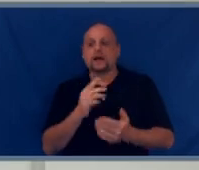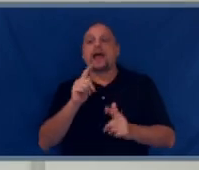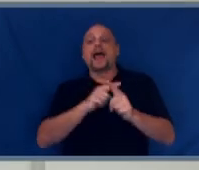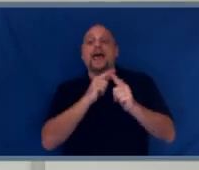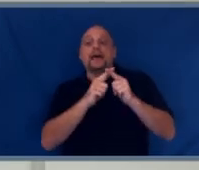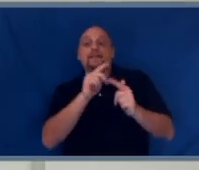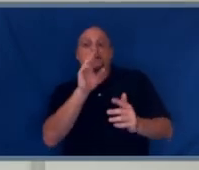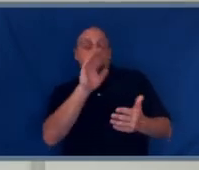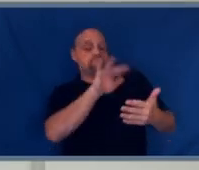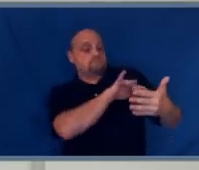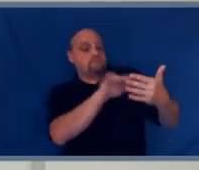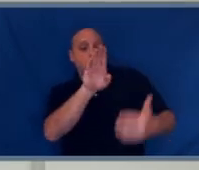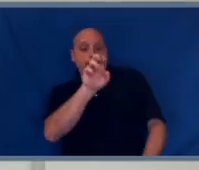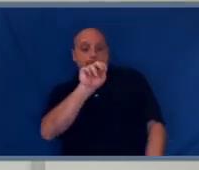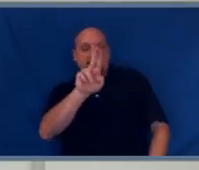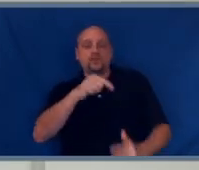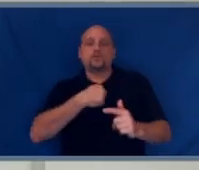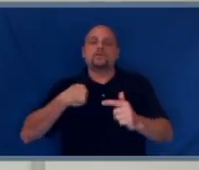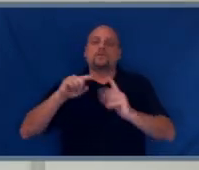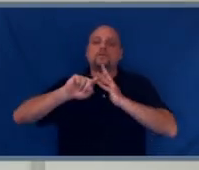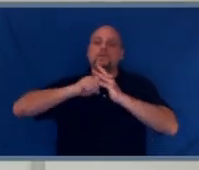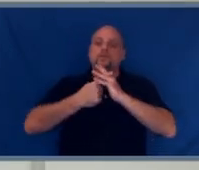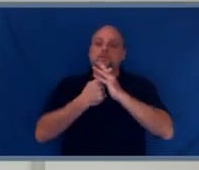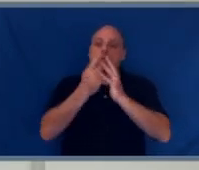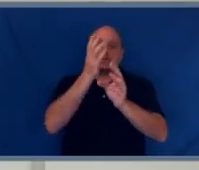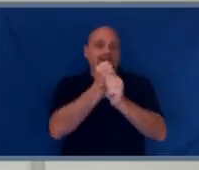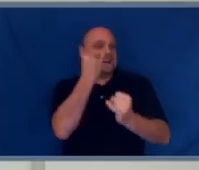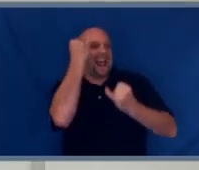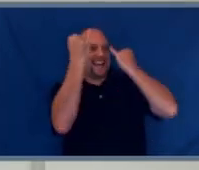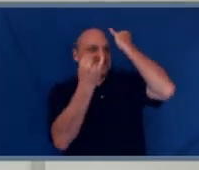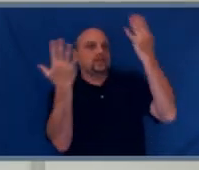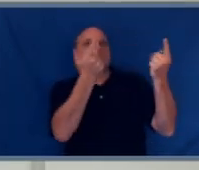PIECES AND CLUES ABOUT WHAT TOOK PLACE ON THIS WATER WORLD BEFORE